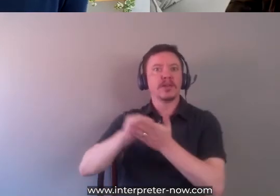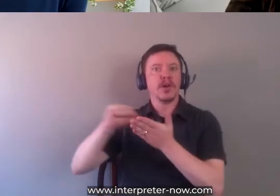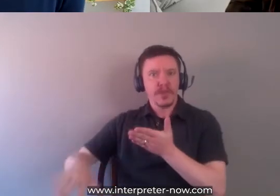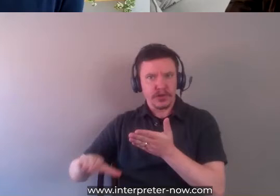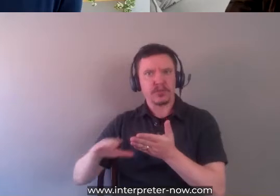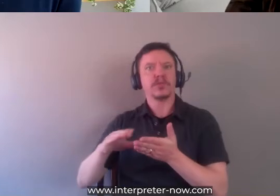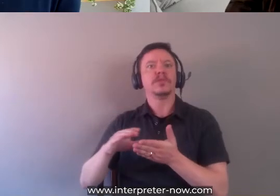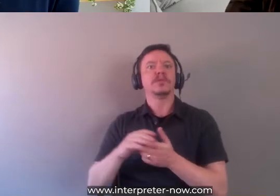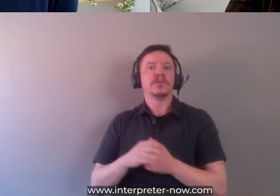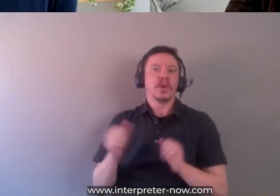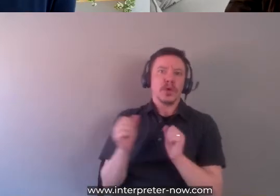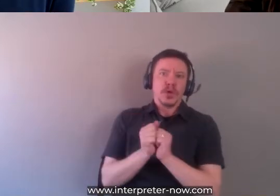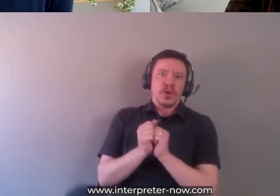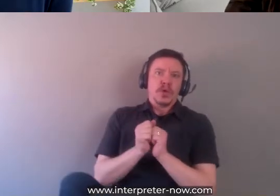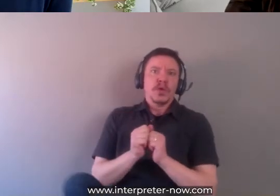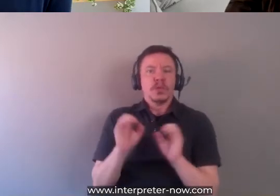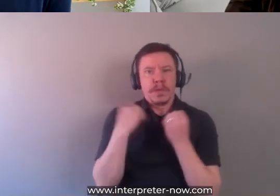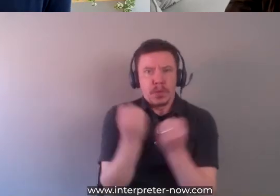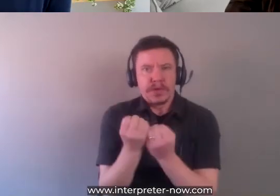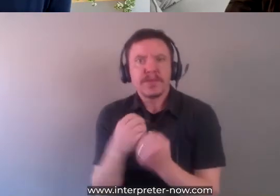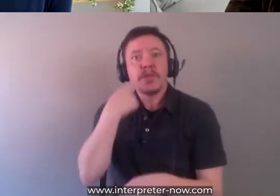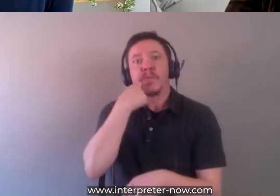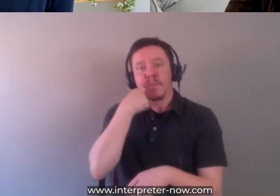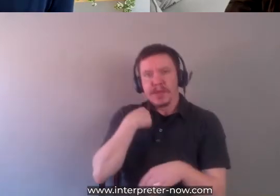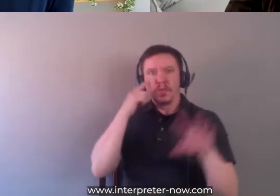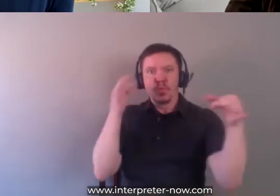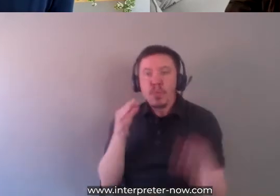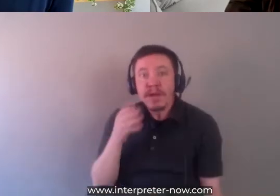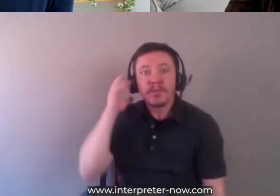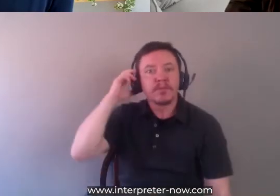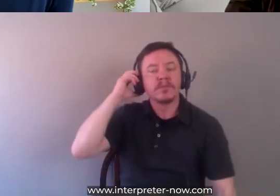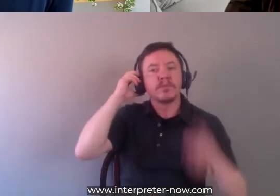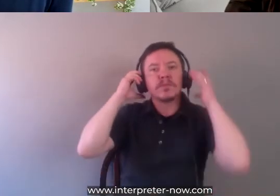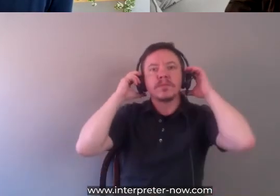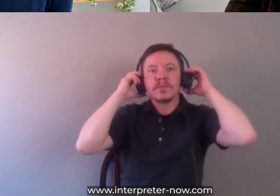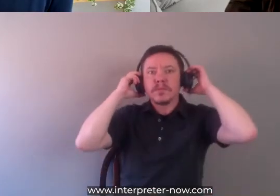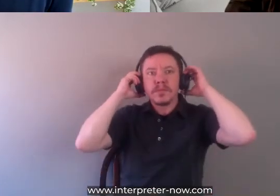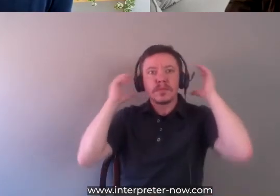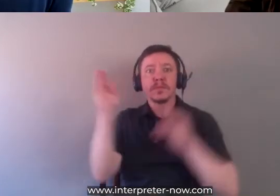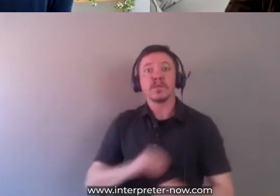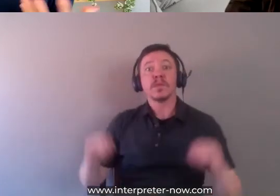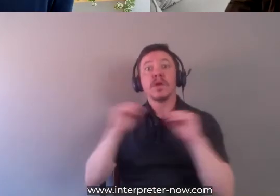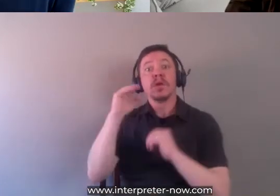Jackson Women's Health Organization Ruling, more than half the population lost our rights